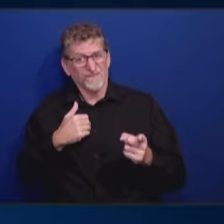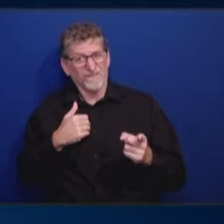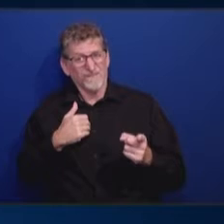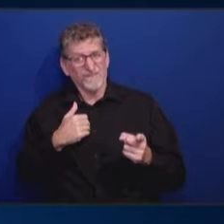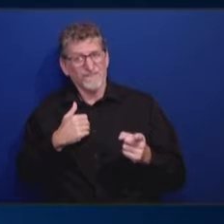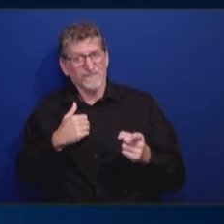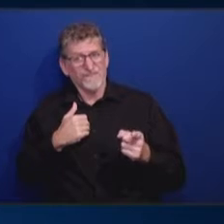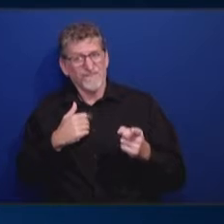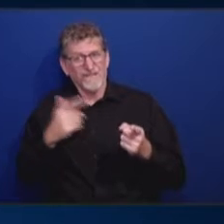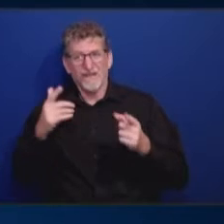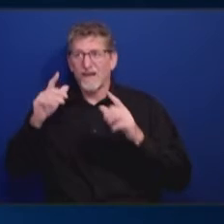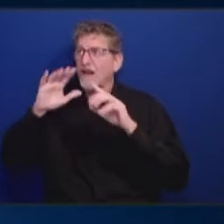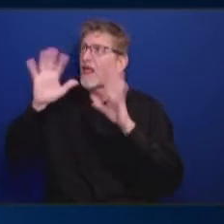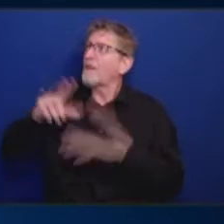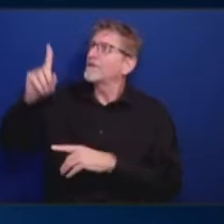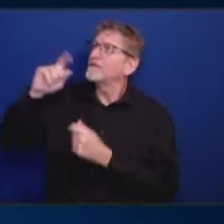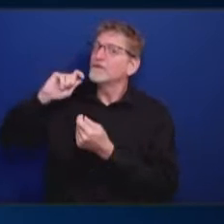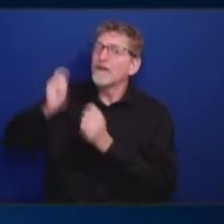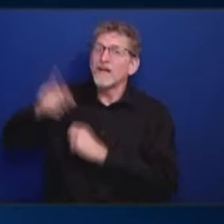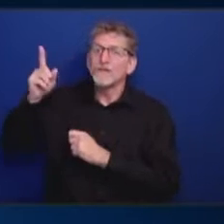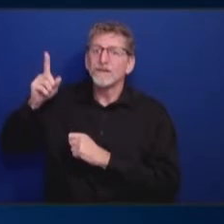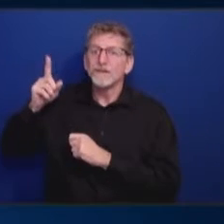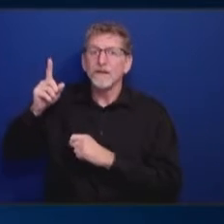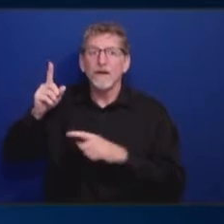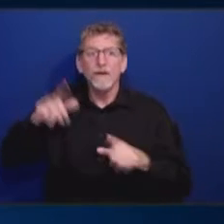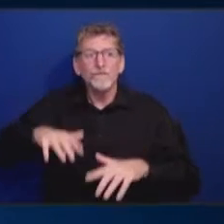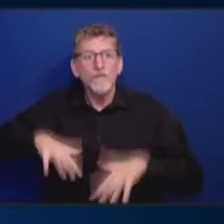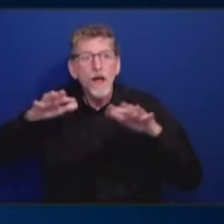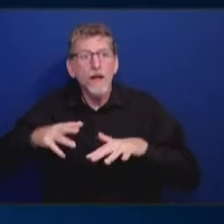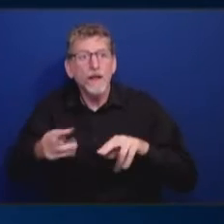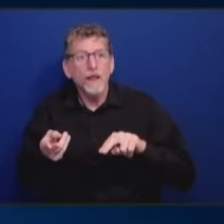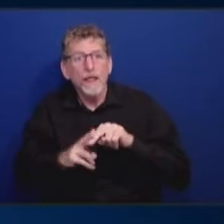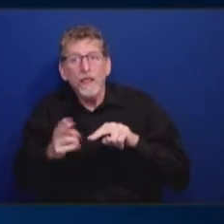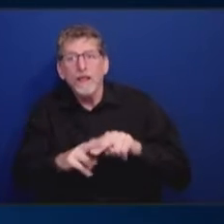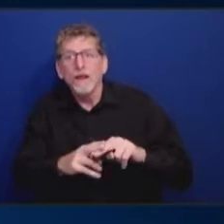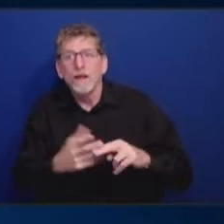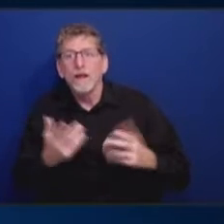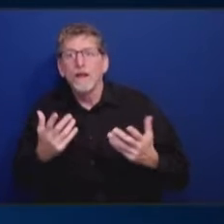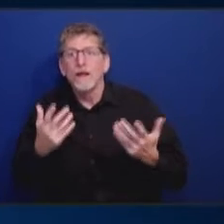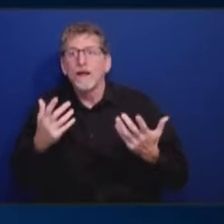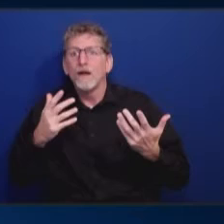flooding in the metropolitan New York area, northern New Jersey, New York City.